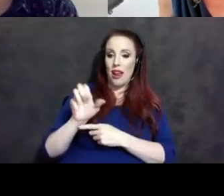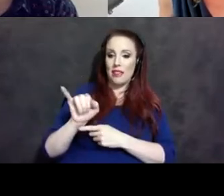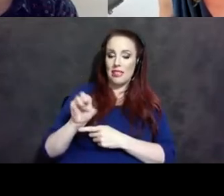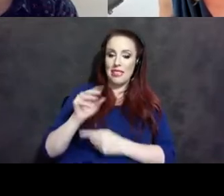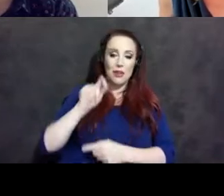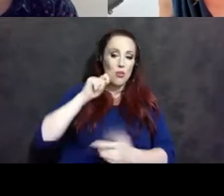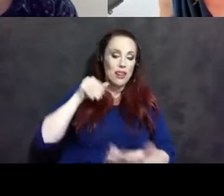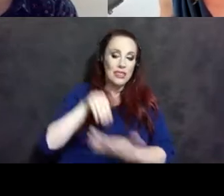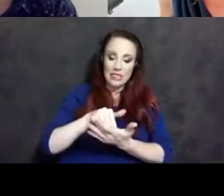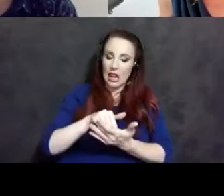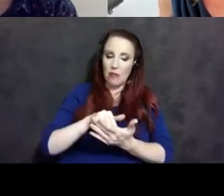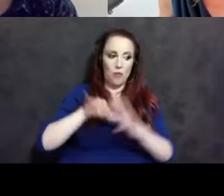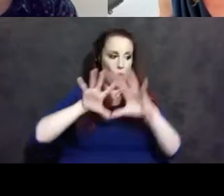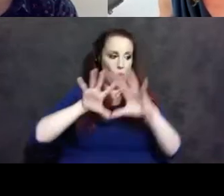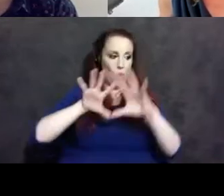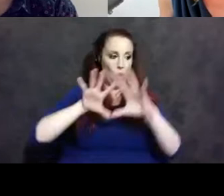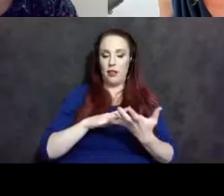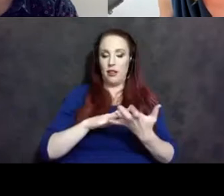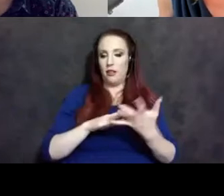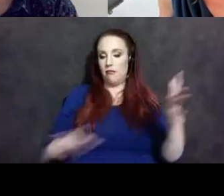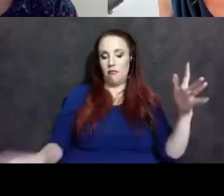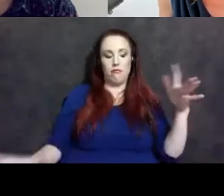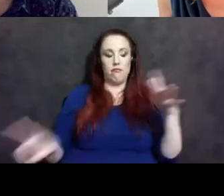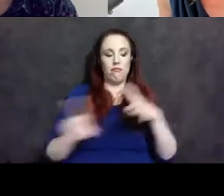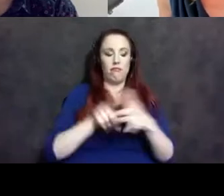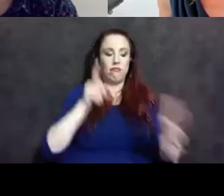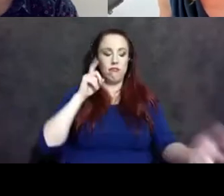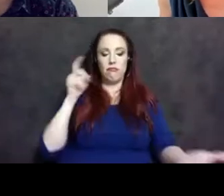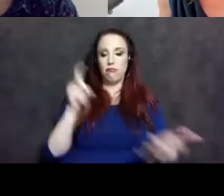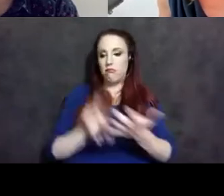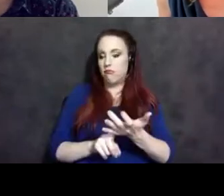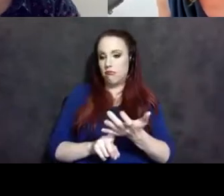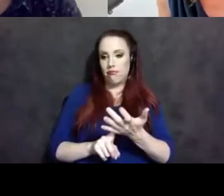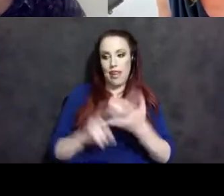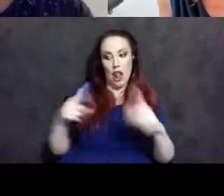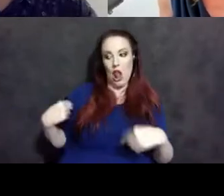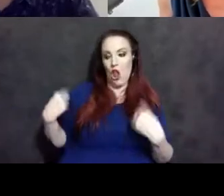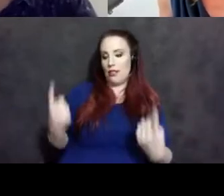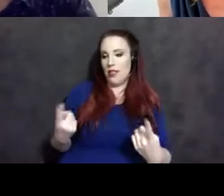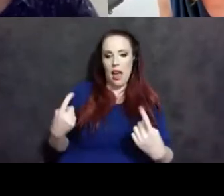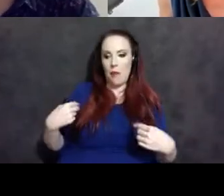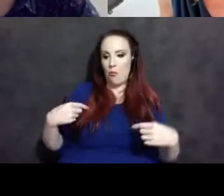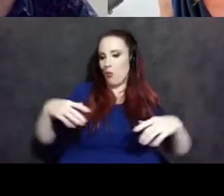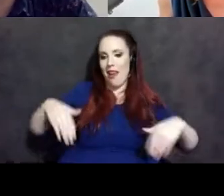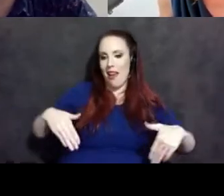A way I don't think we have for a long time or ever.